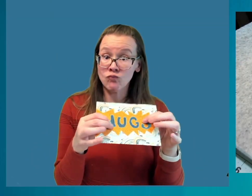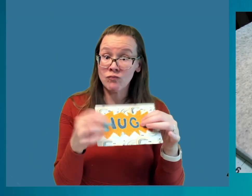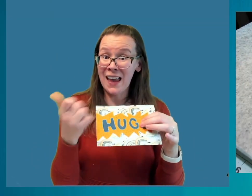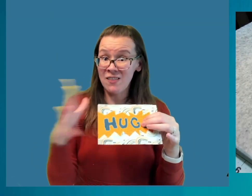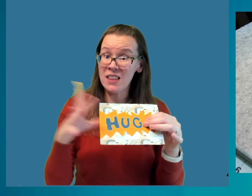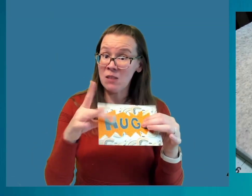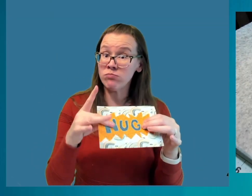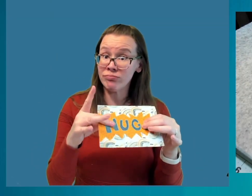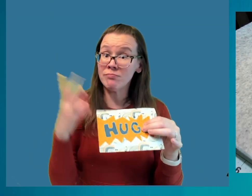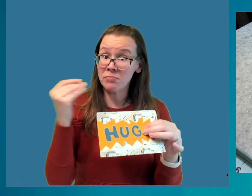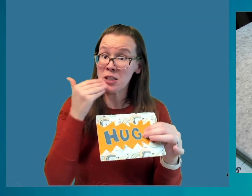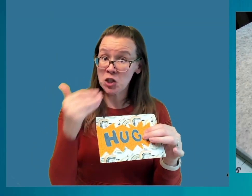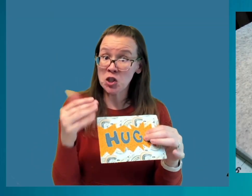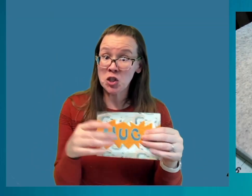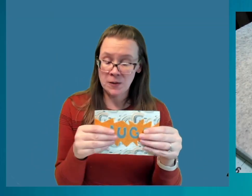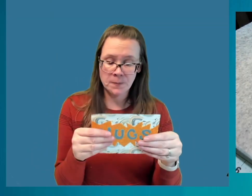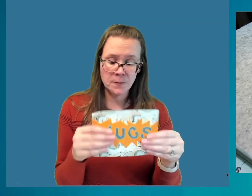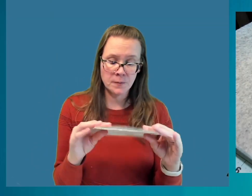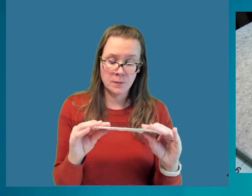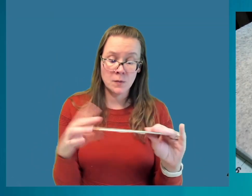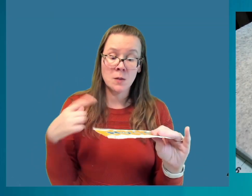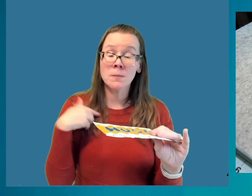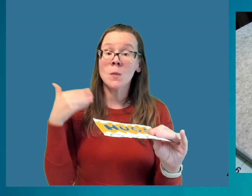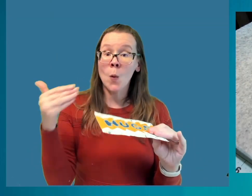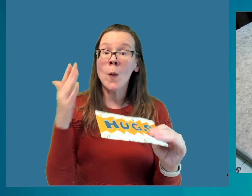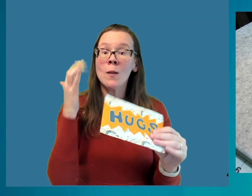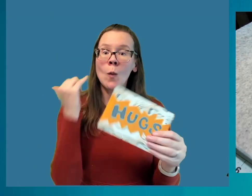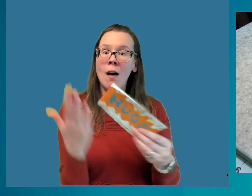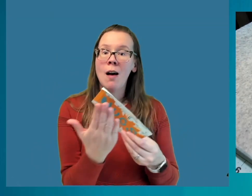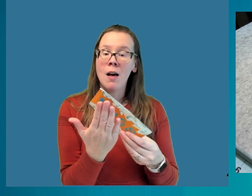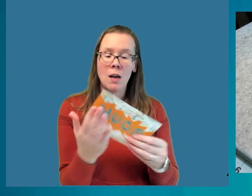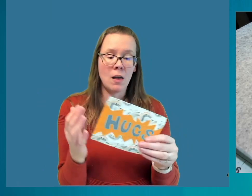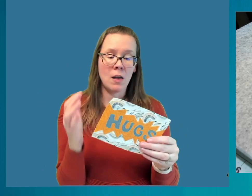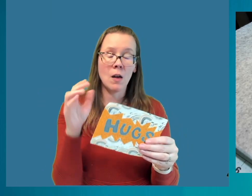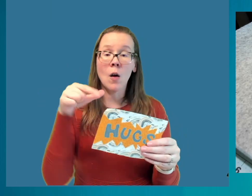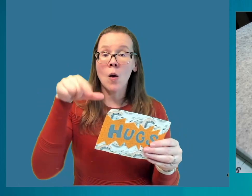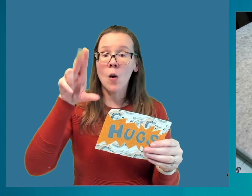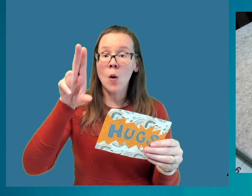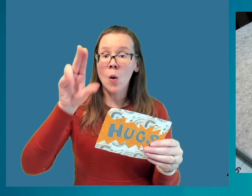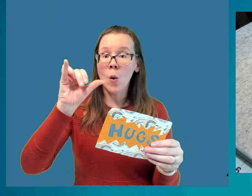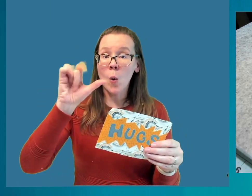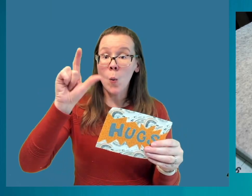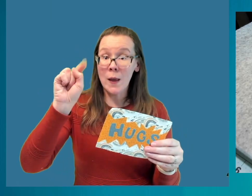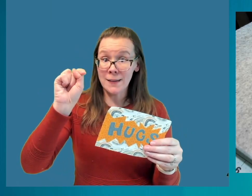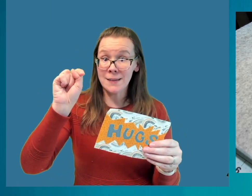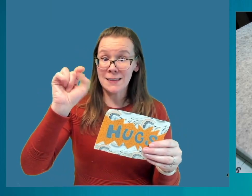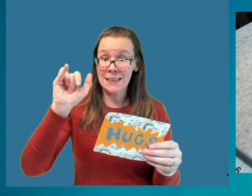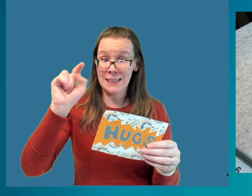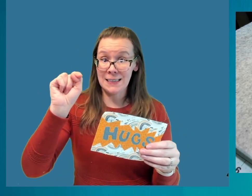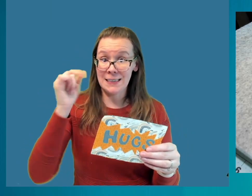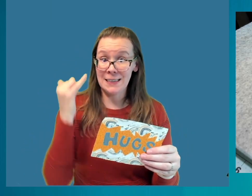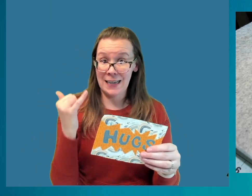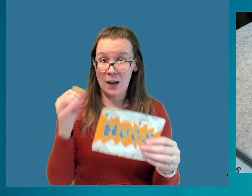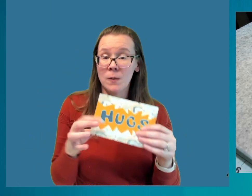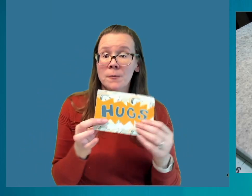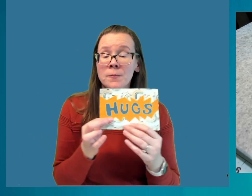I've even seen people bind them, which is problematic for mailing them, but an option.